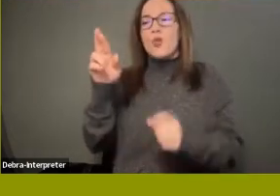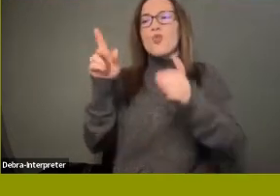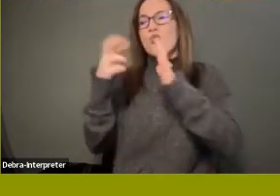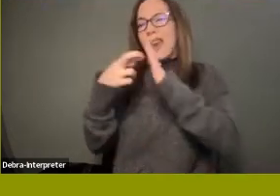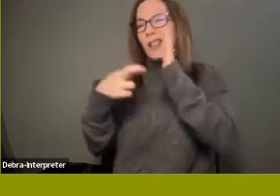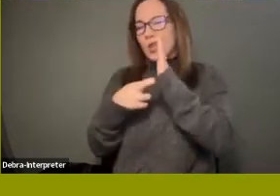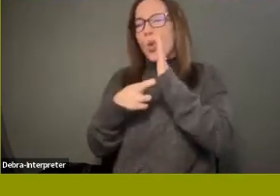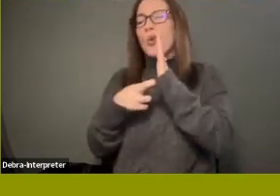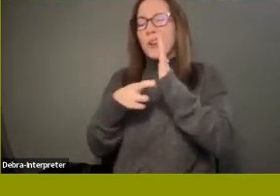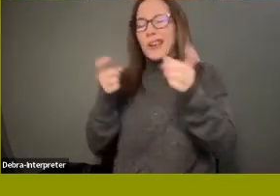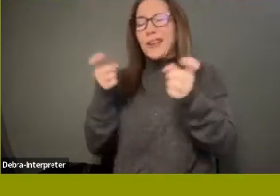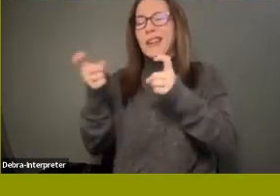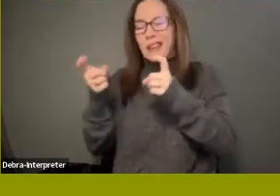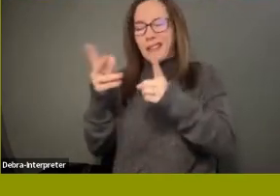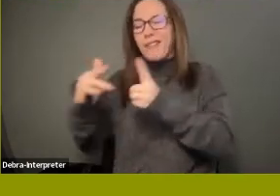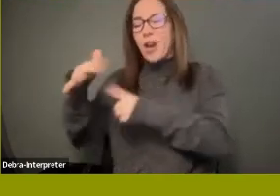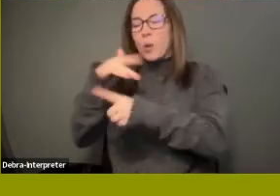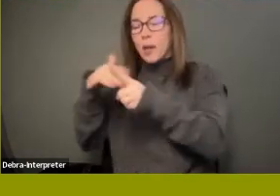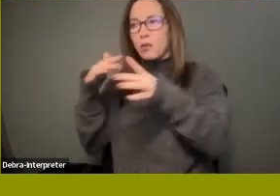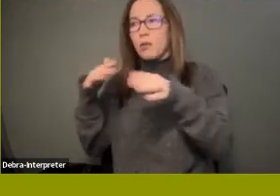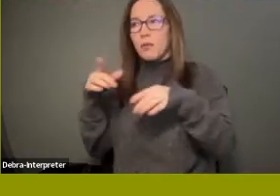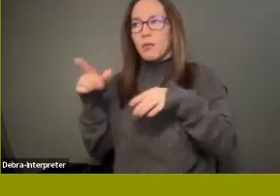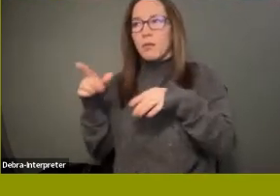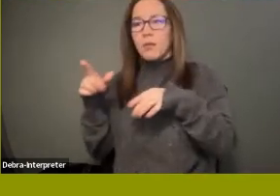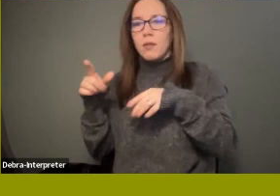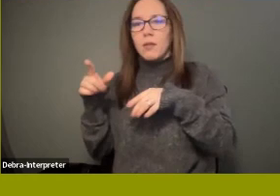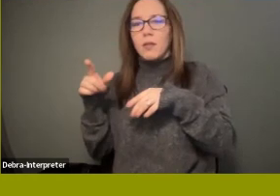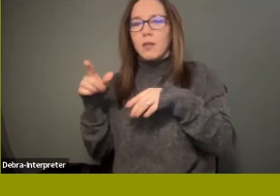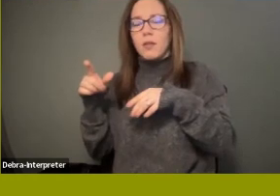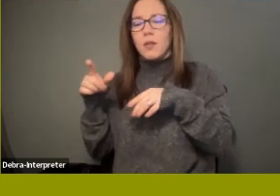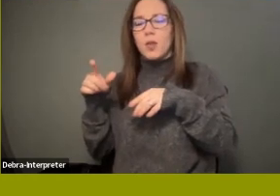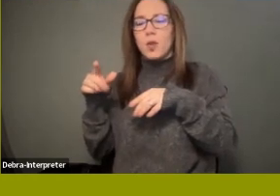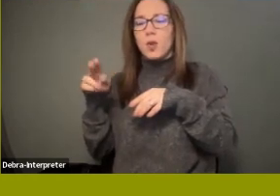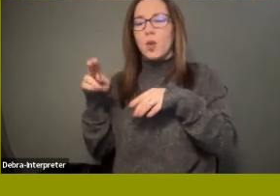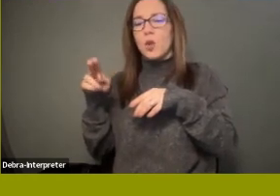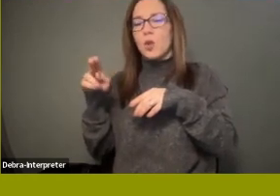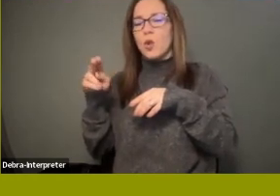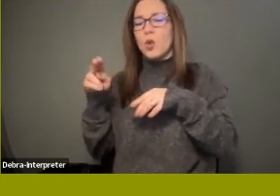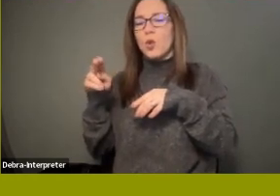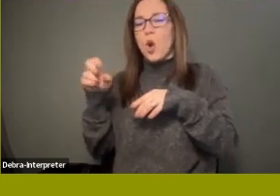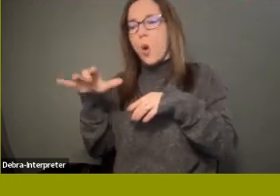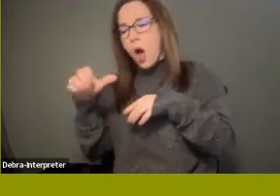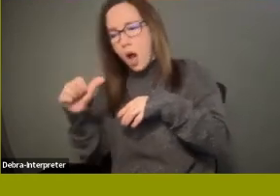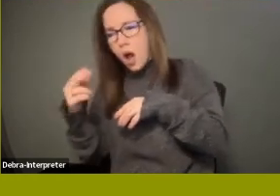Great. Much like in the regulatory environment, there is a little bit of crossing the